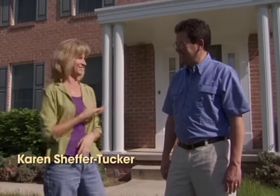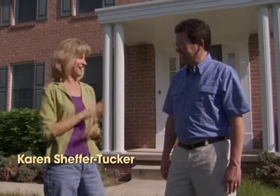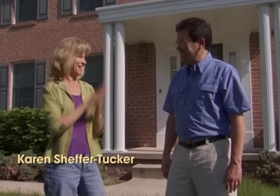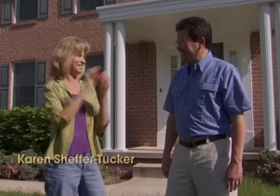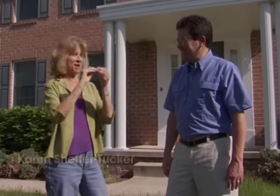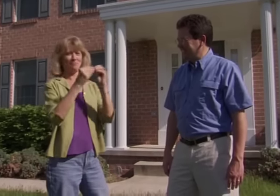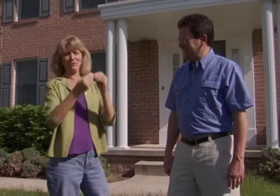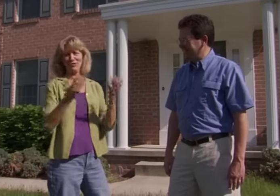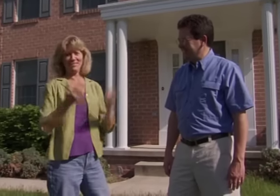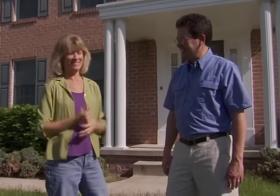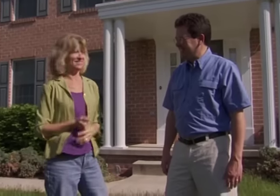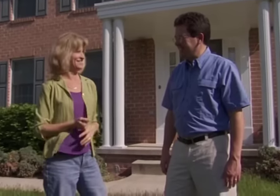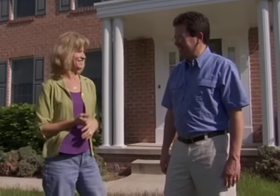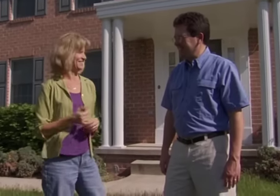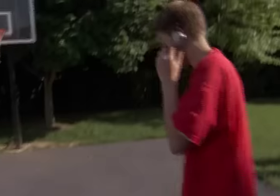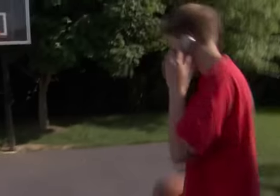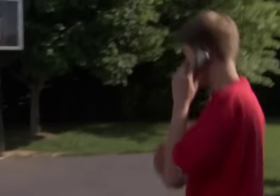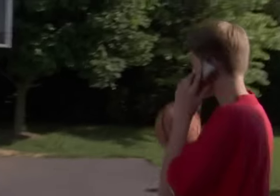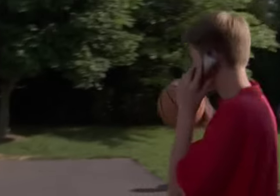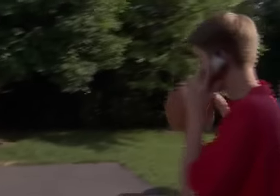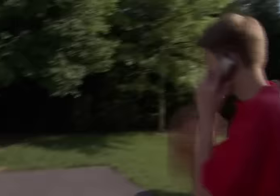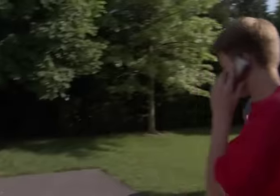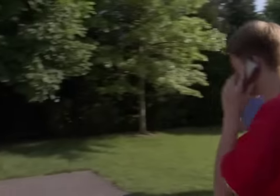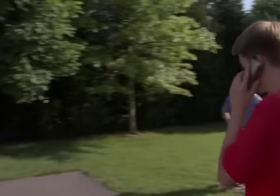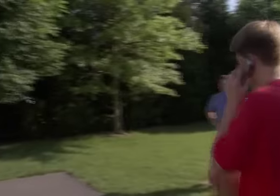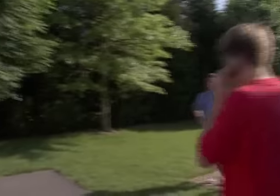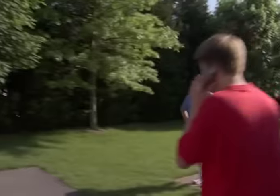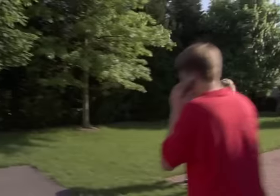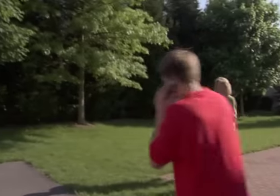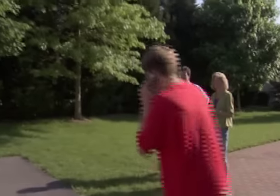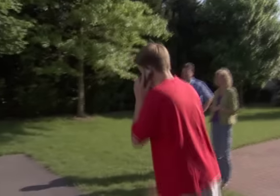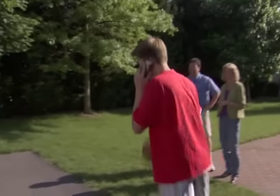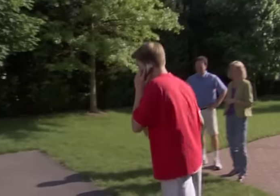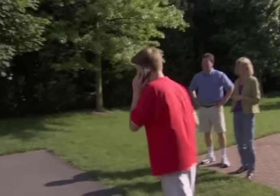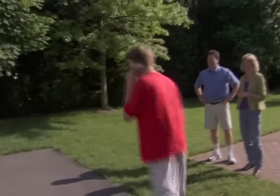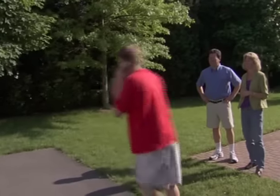It's a nice number. Today it's entirelpossible